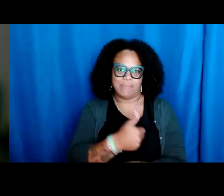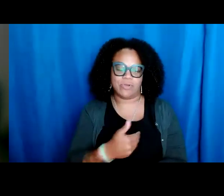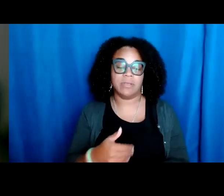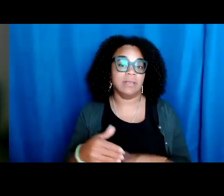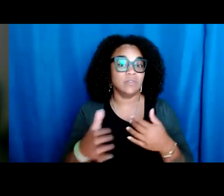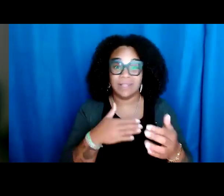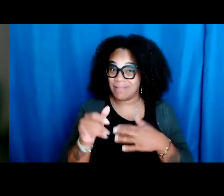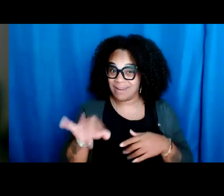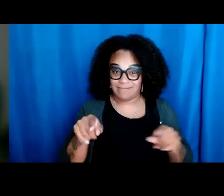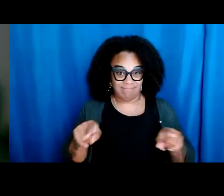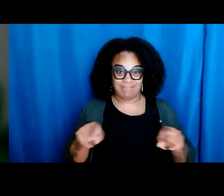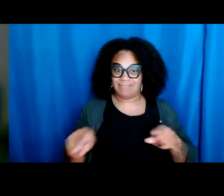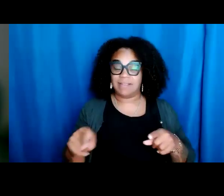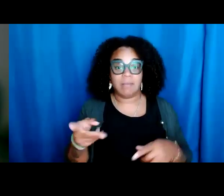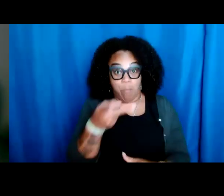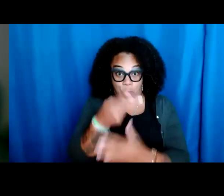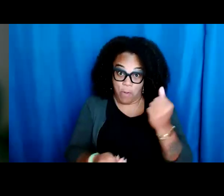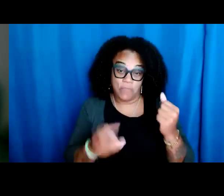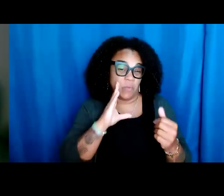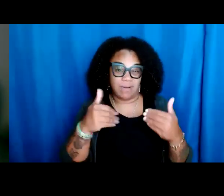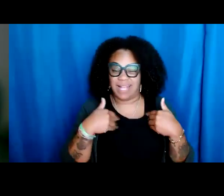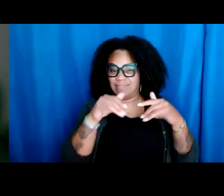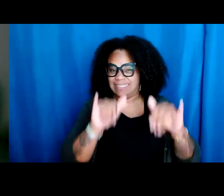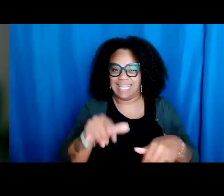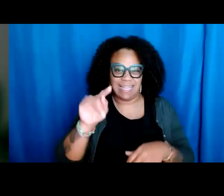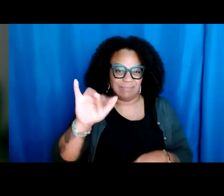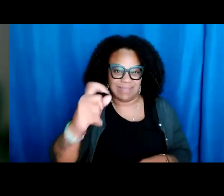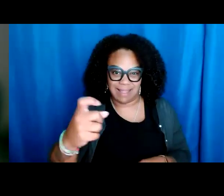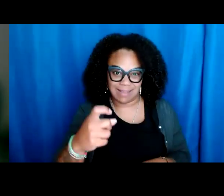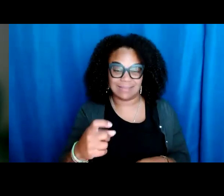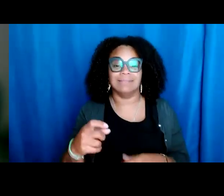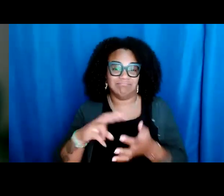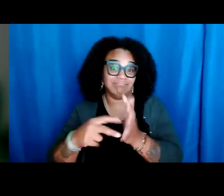because, remember they are taxed the same way, the requirement is the same.